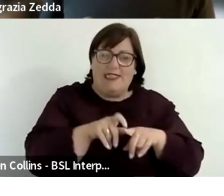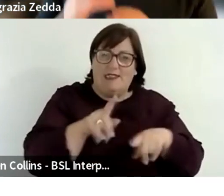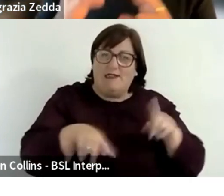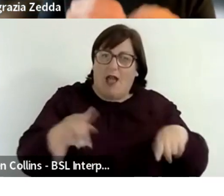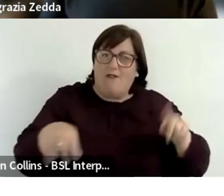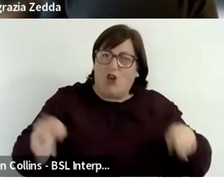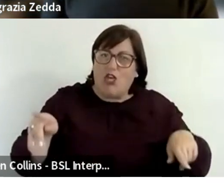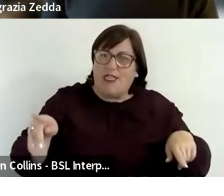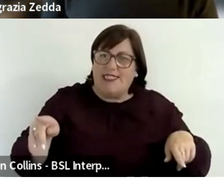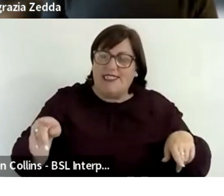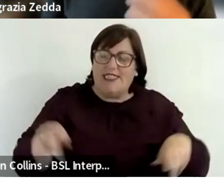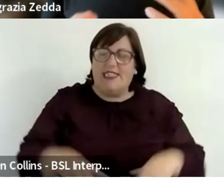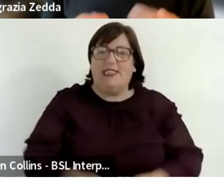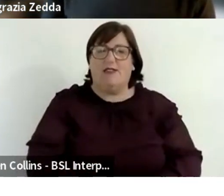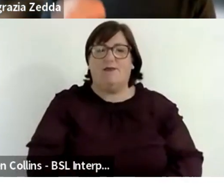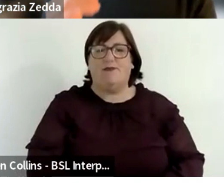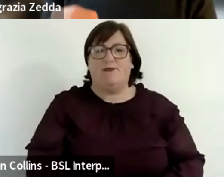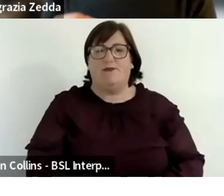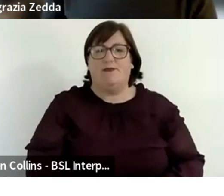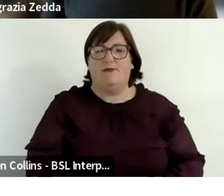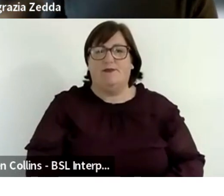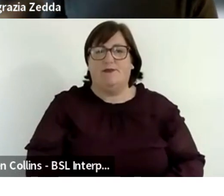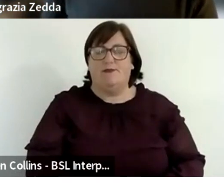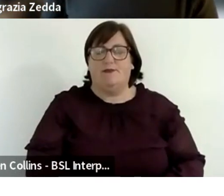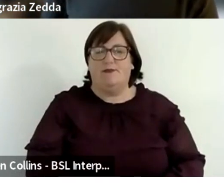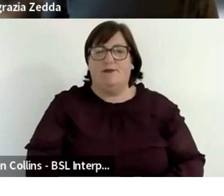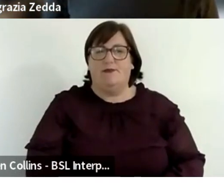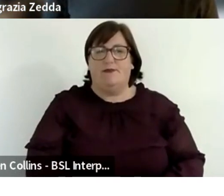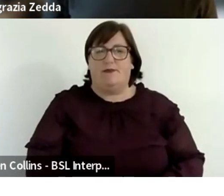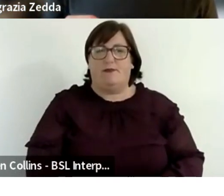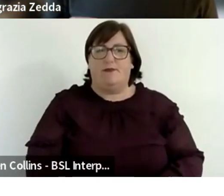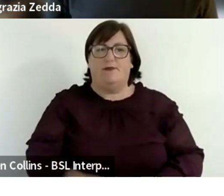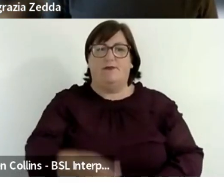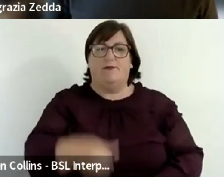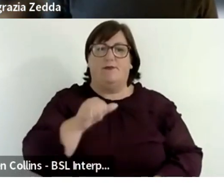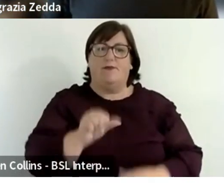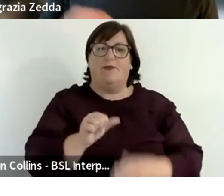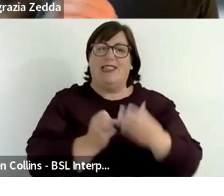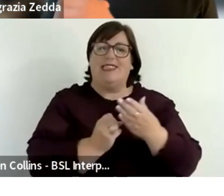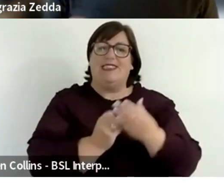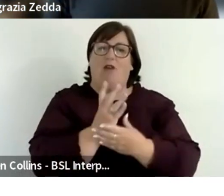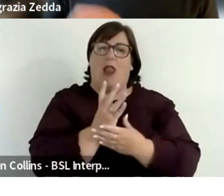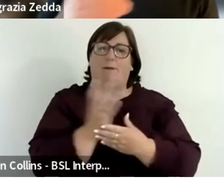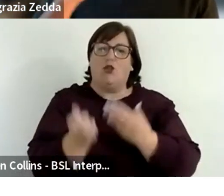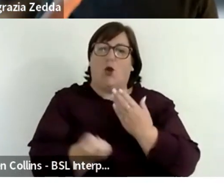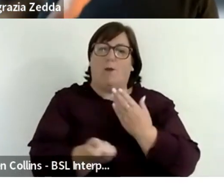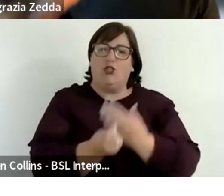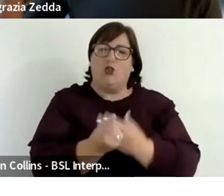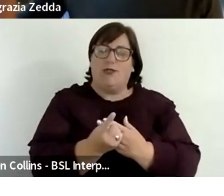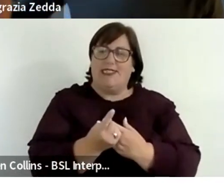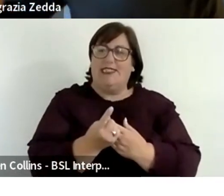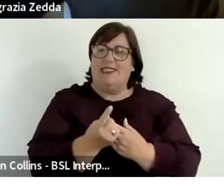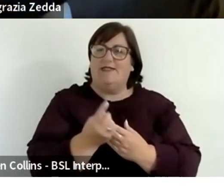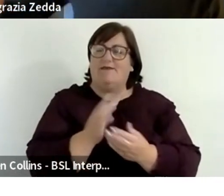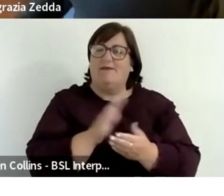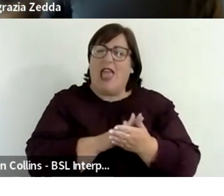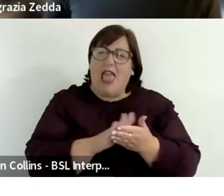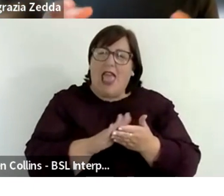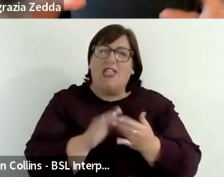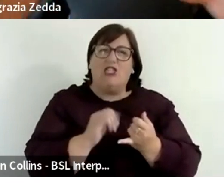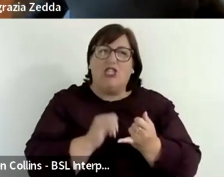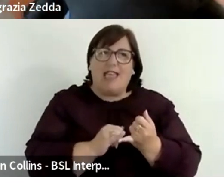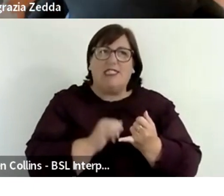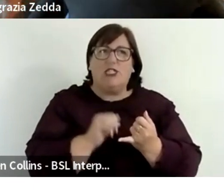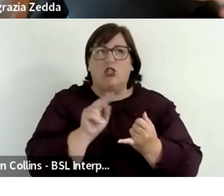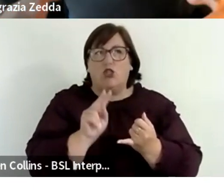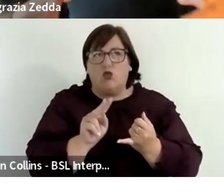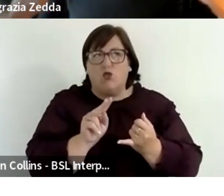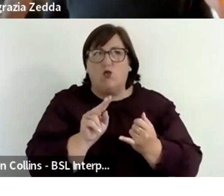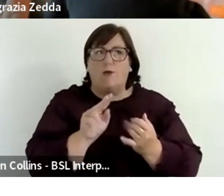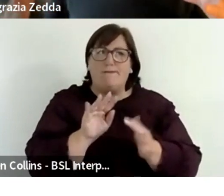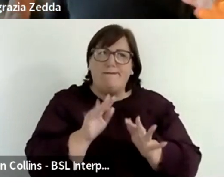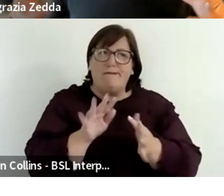HS2 sometimes, HS2 Ltd is sometimes a bit hard to progress, because we are not a normal workplace.